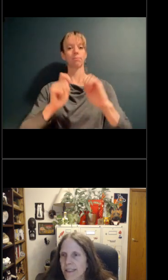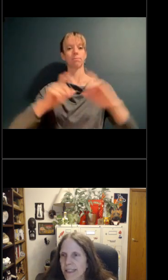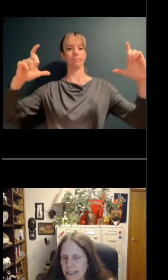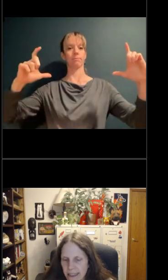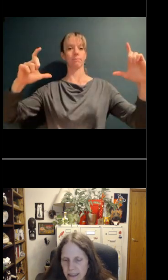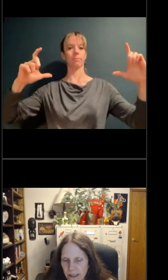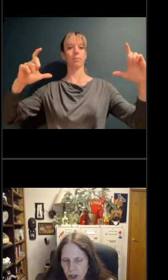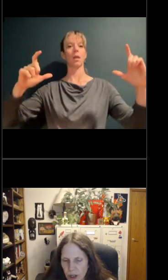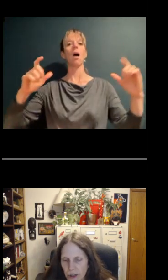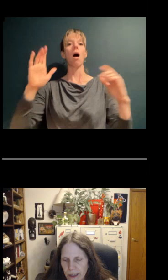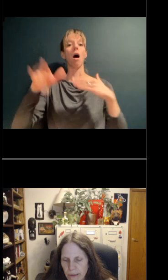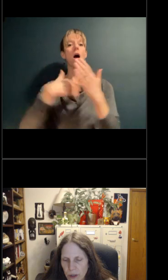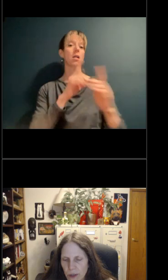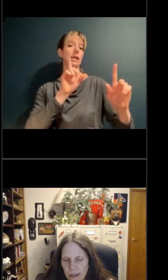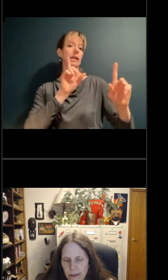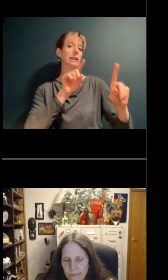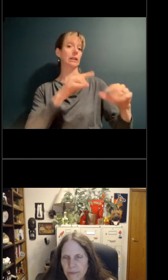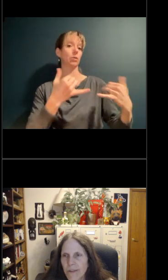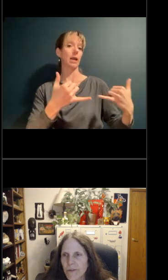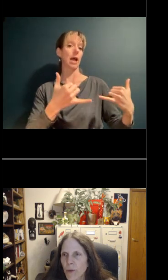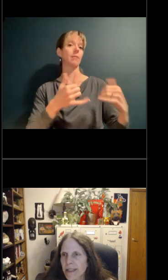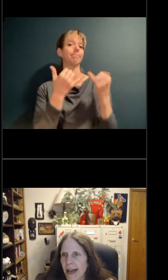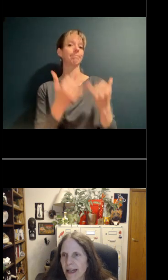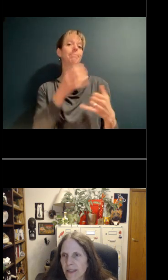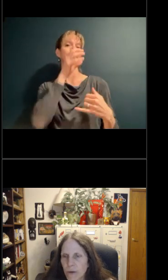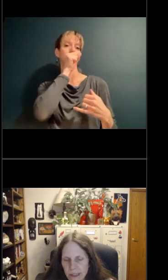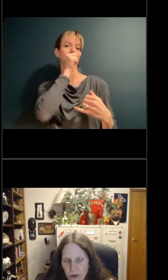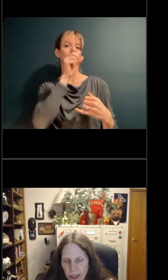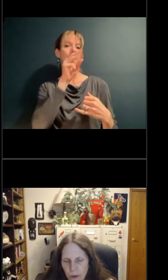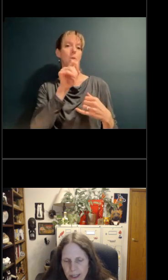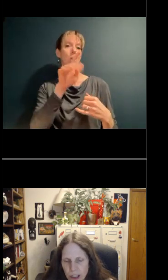All attendees are currently muted. If you want to ask the presenter a